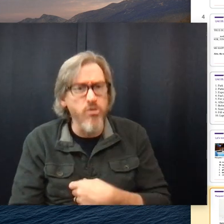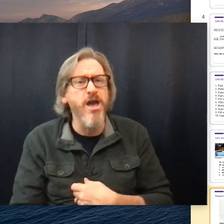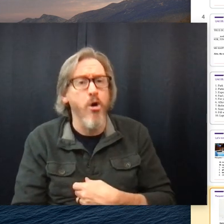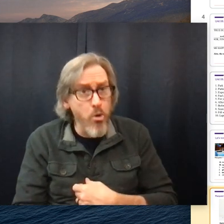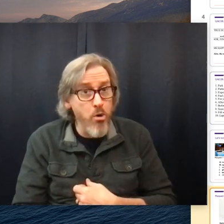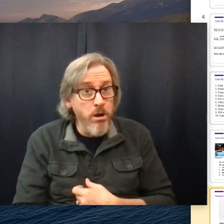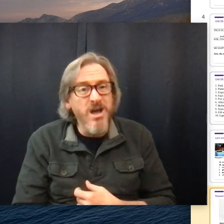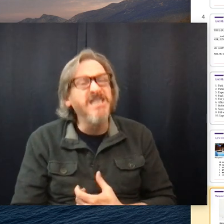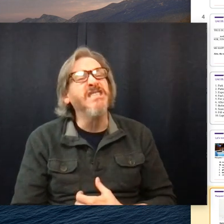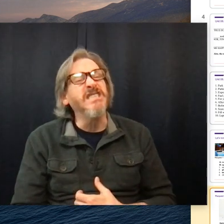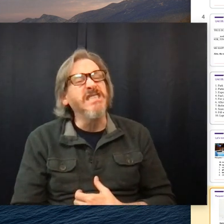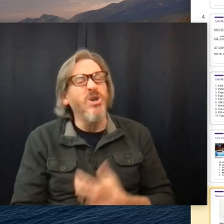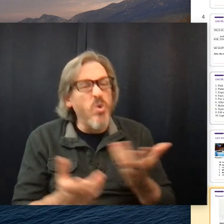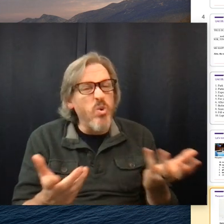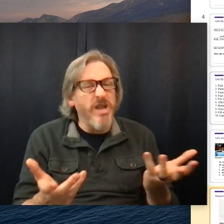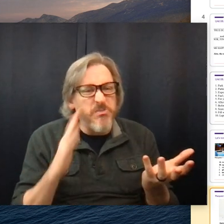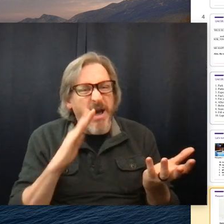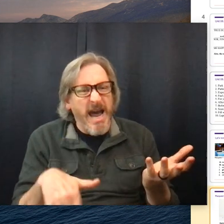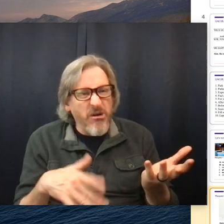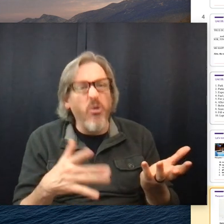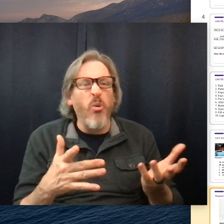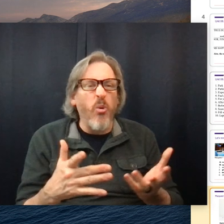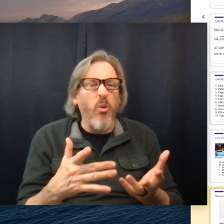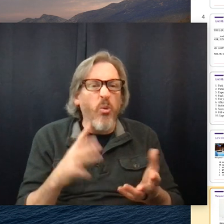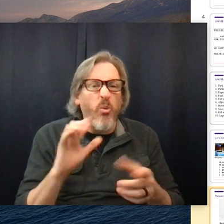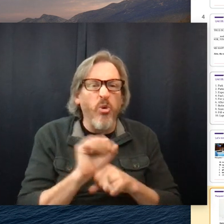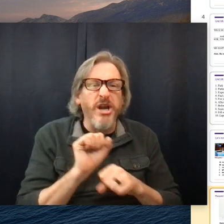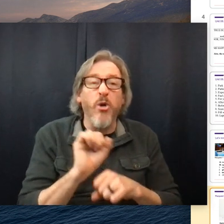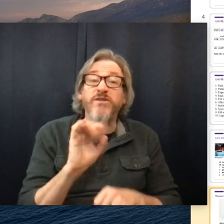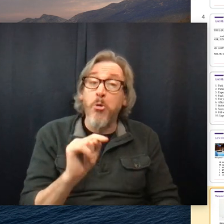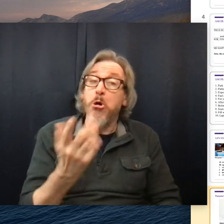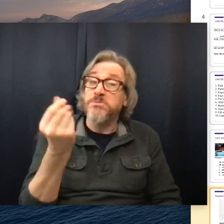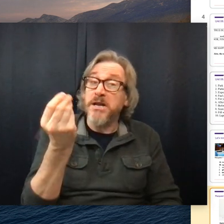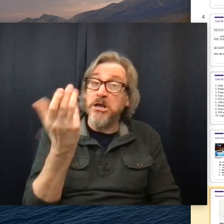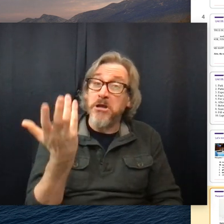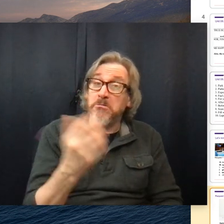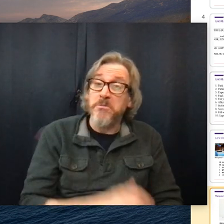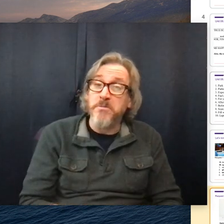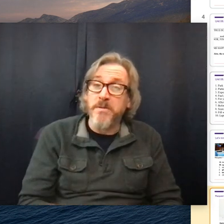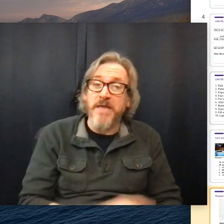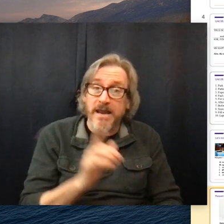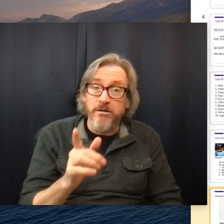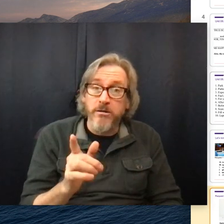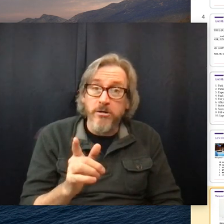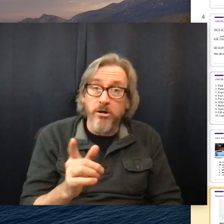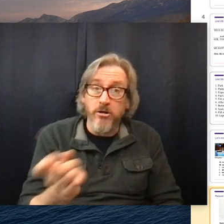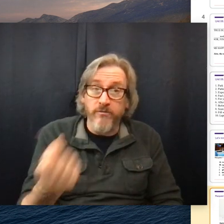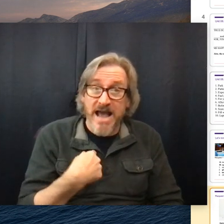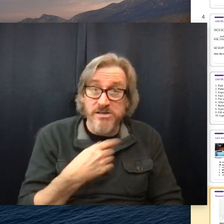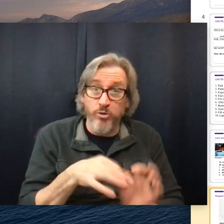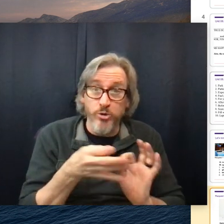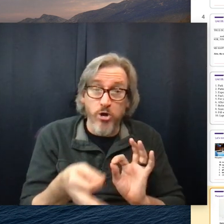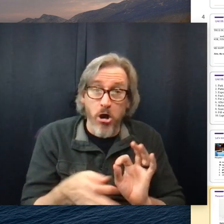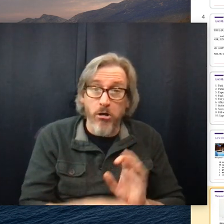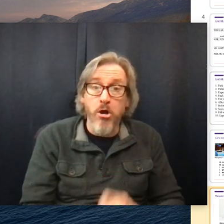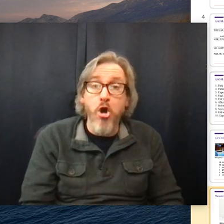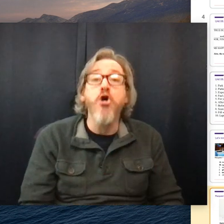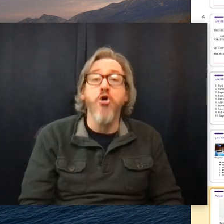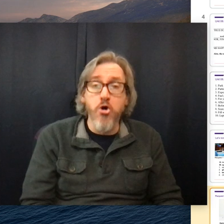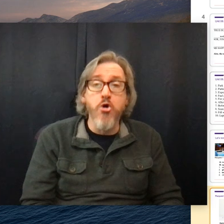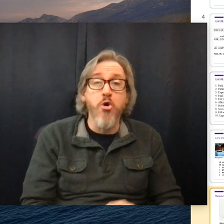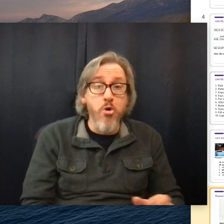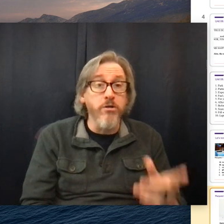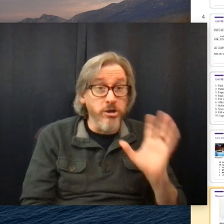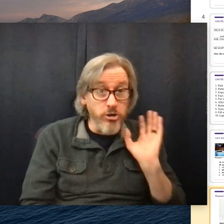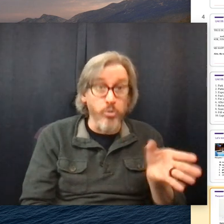oh yeah oh oh that's bad oh working over oh it's money okay then they ask will you call oh you're